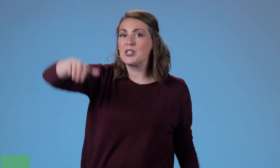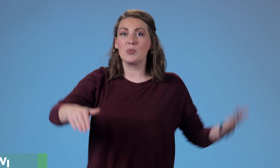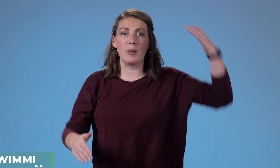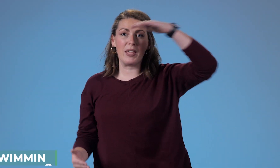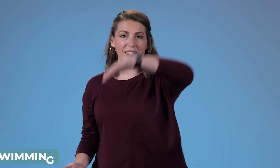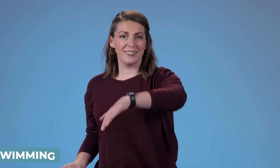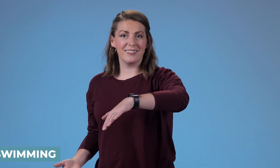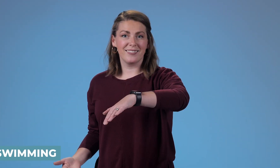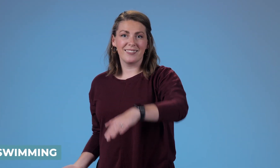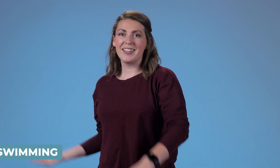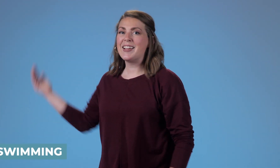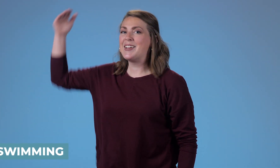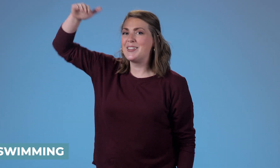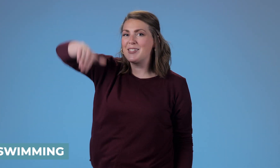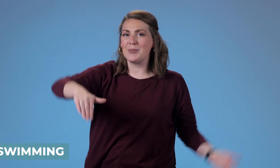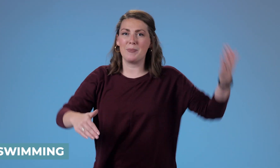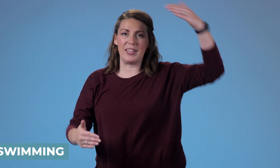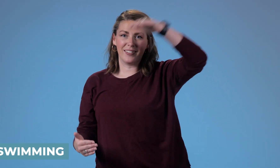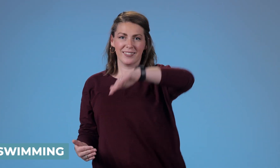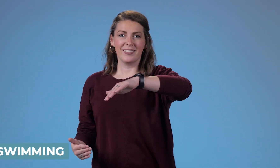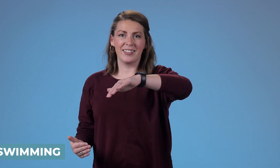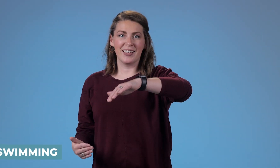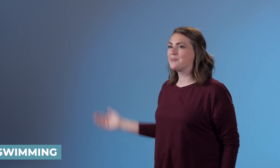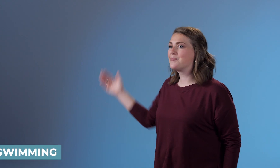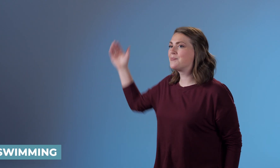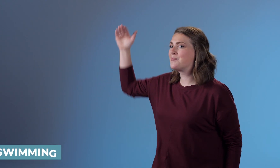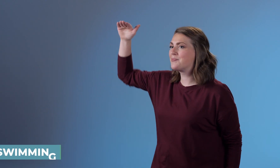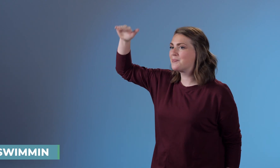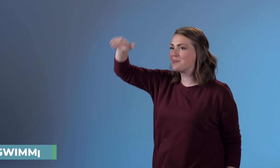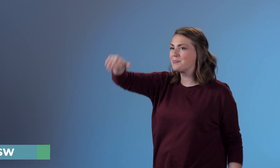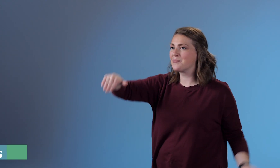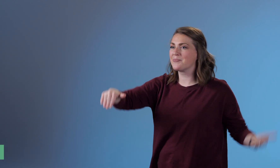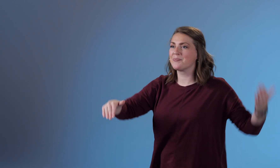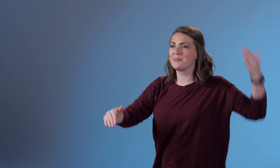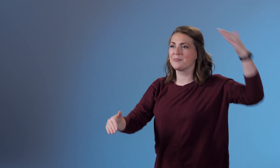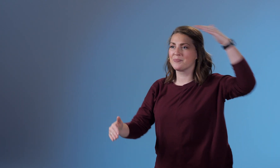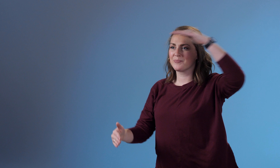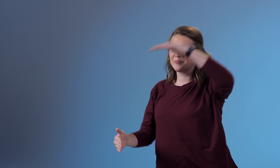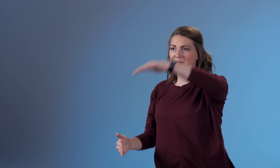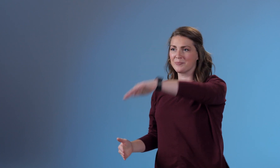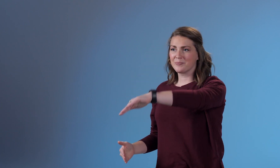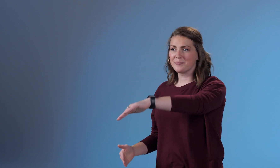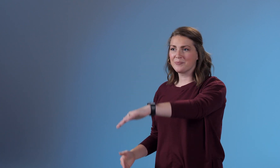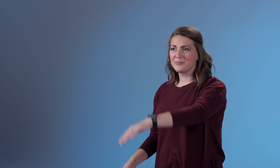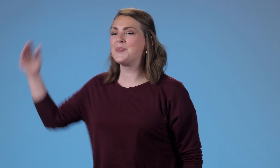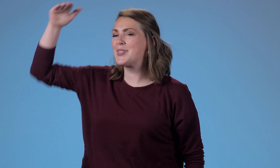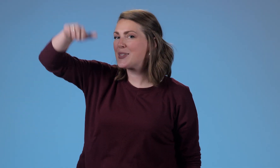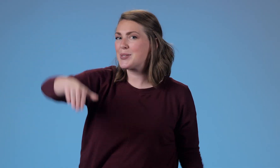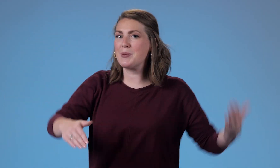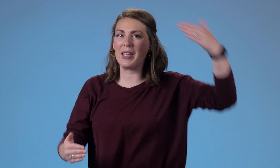SWIMMING SWIMMING You're just acting like you're swimming. SWIMMING